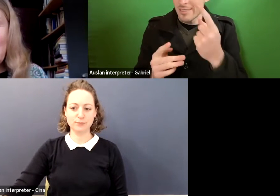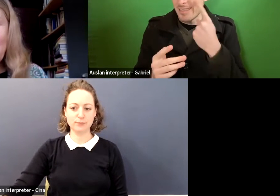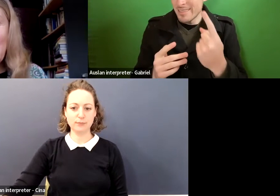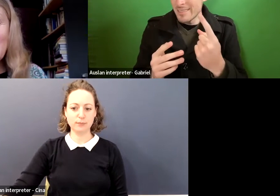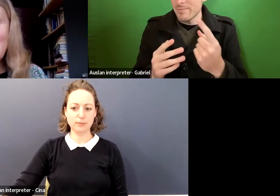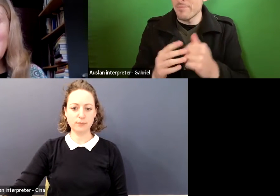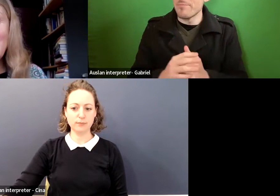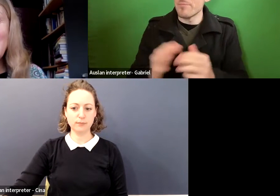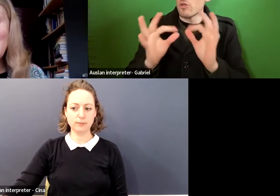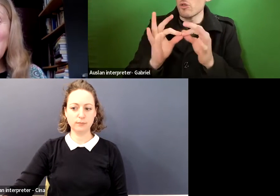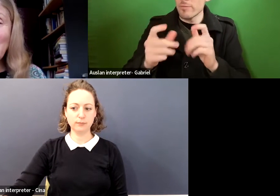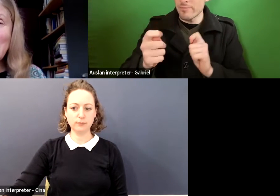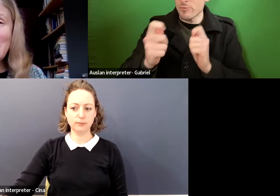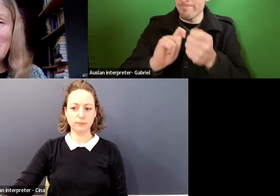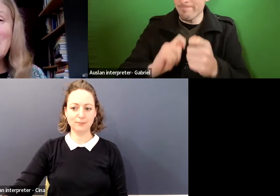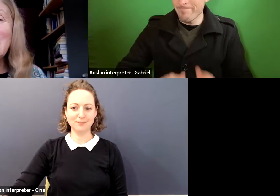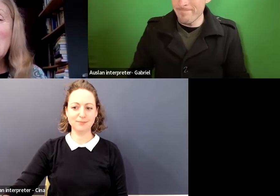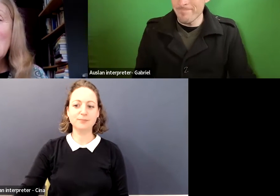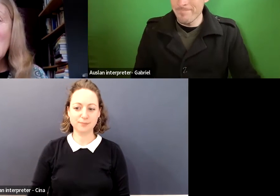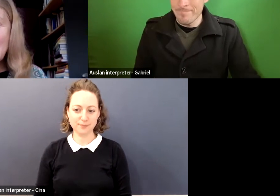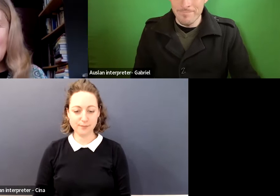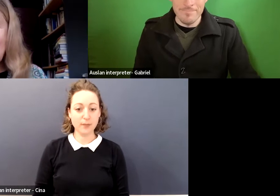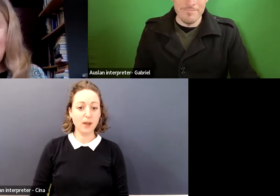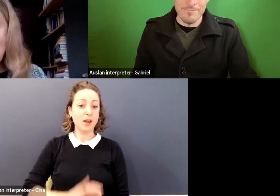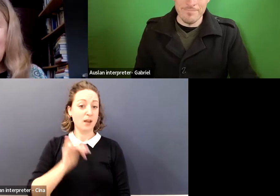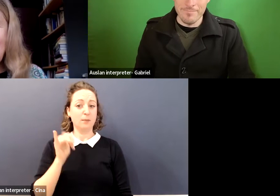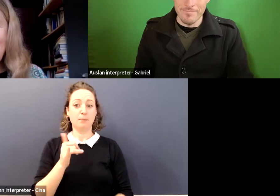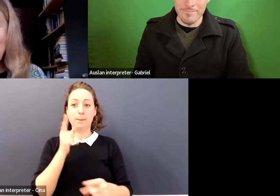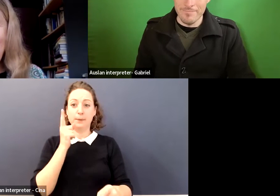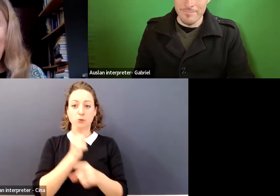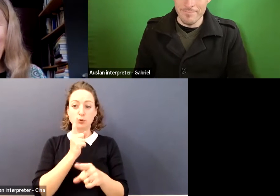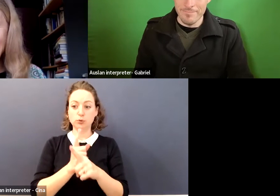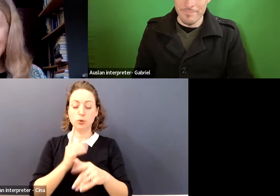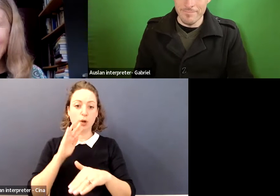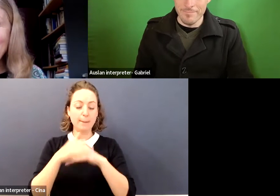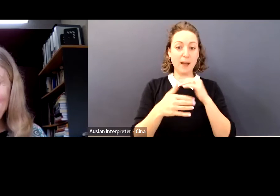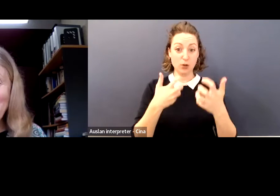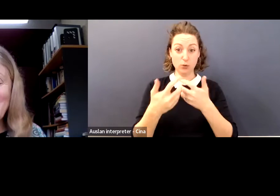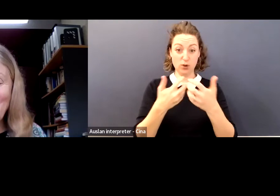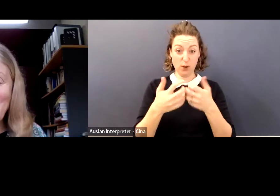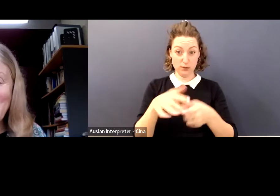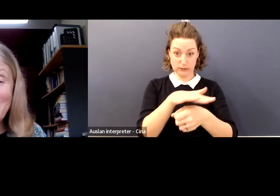about perhaps a university setting, it's a little less clear as to how that might actually play out